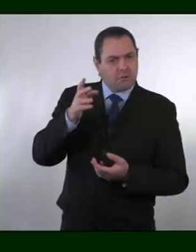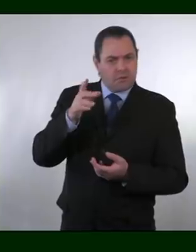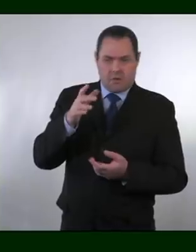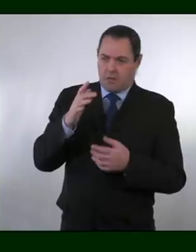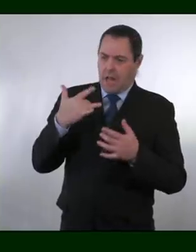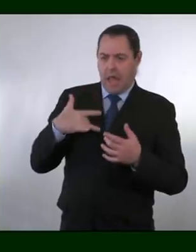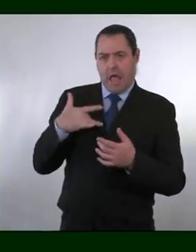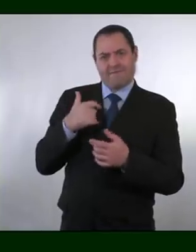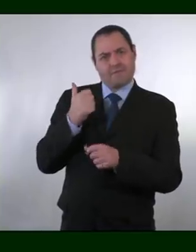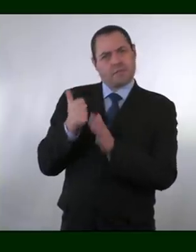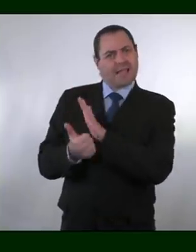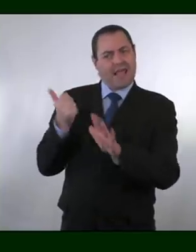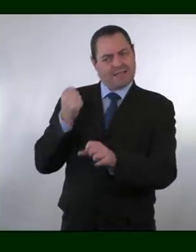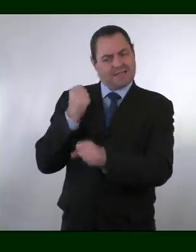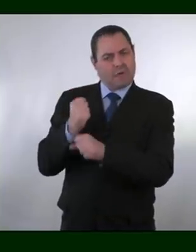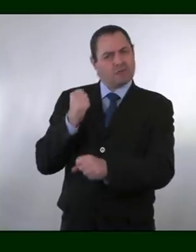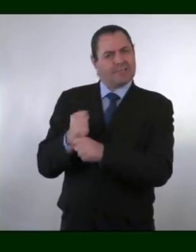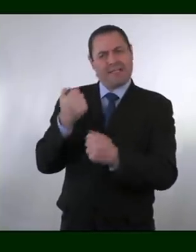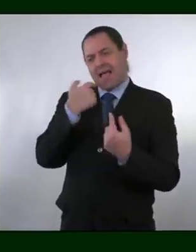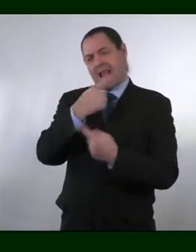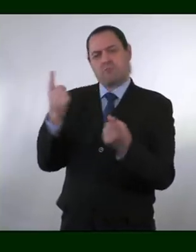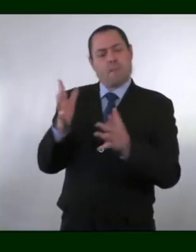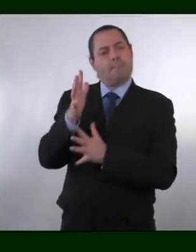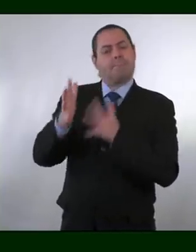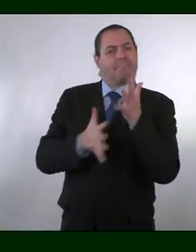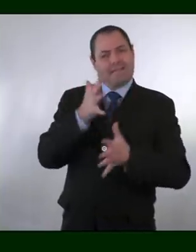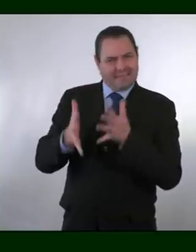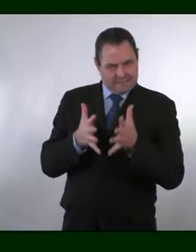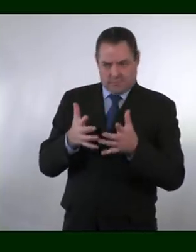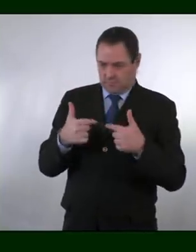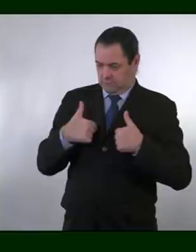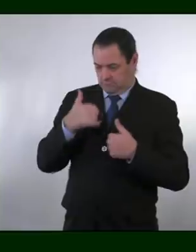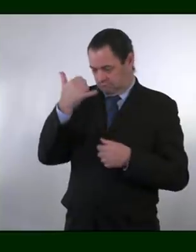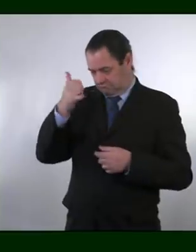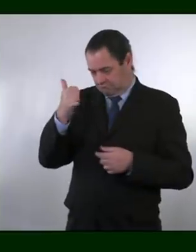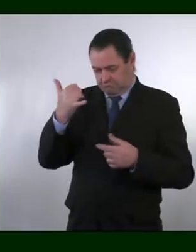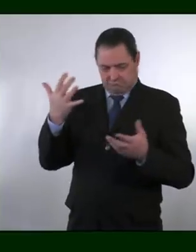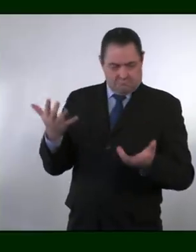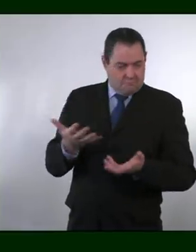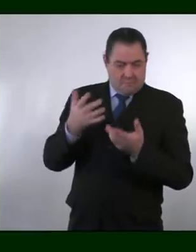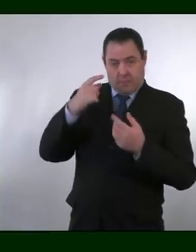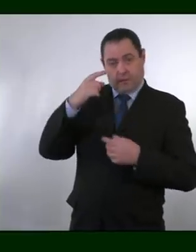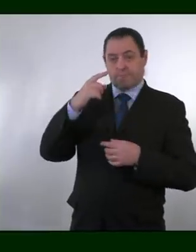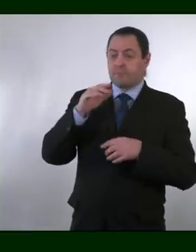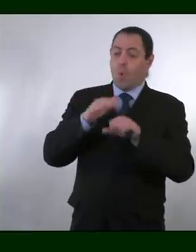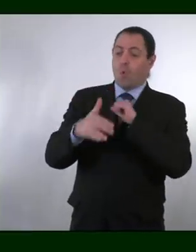purpose of the lifetime skills guarantee is this: if you are over 23, you are not currently eligible